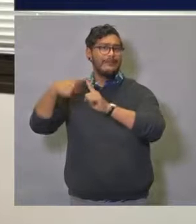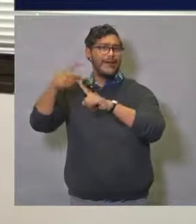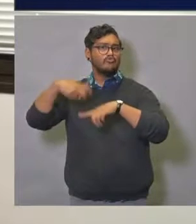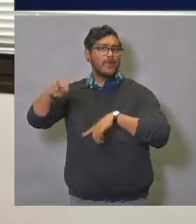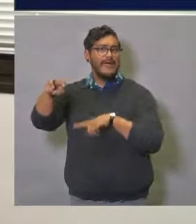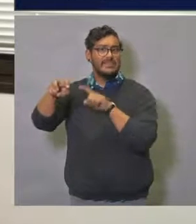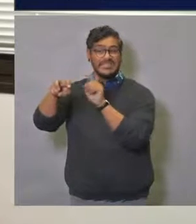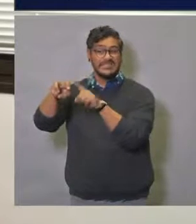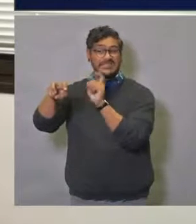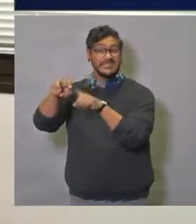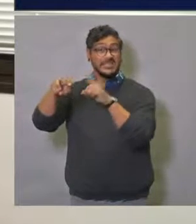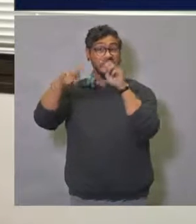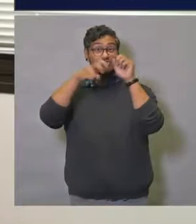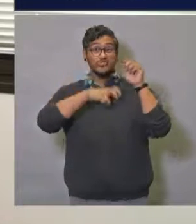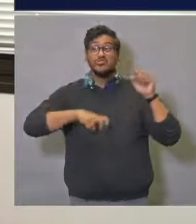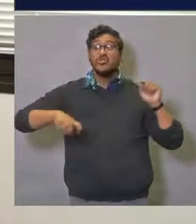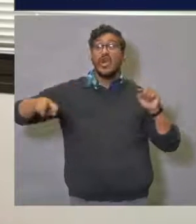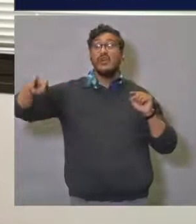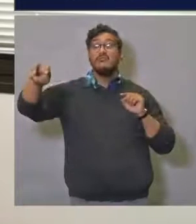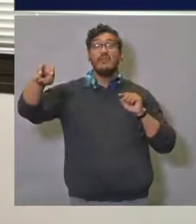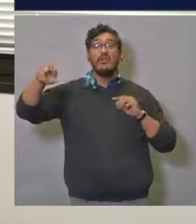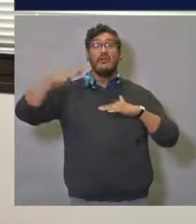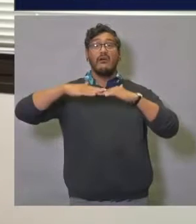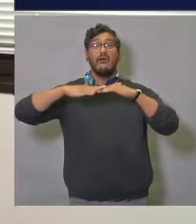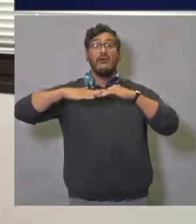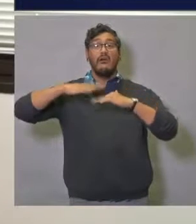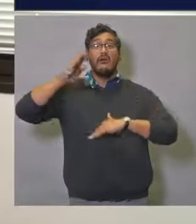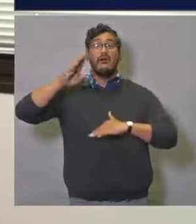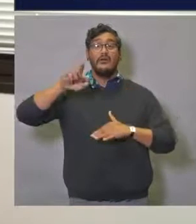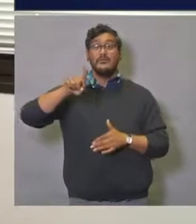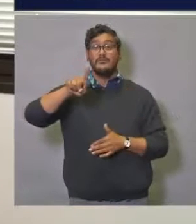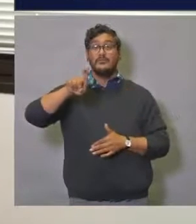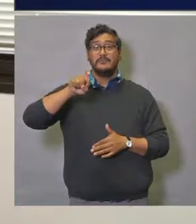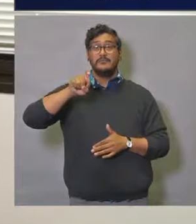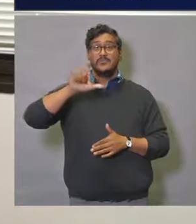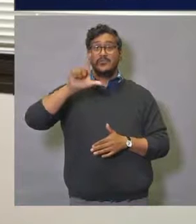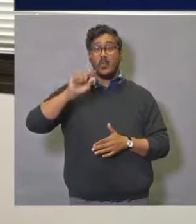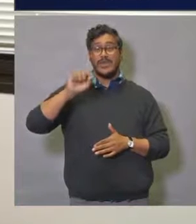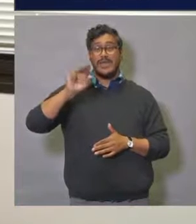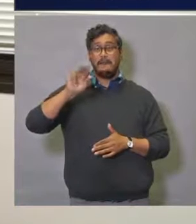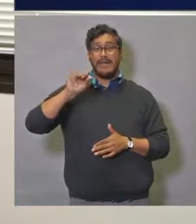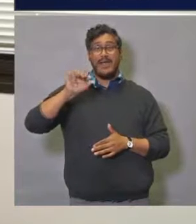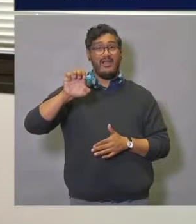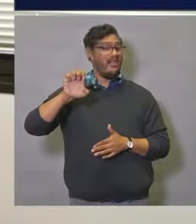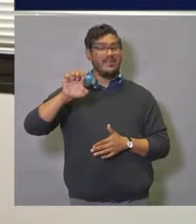DISTANCIA FÍSICA, PERMANEZCA CERCA DE SU CASA Y CUMPLA CON